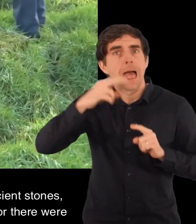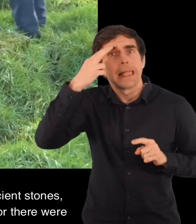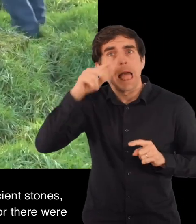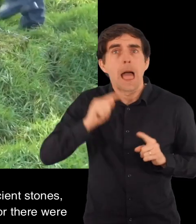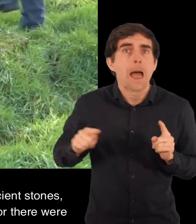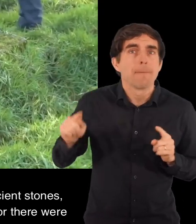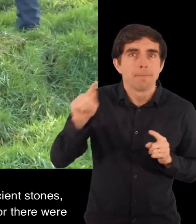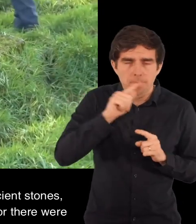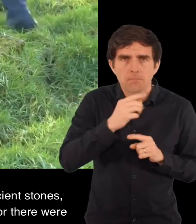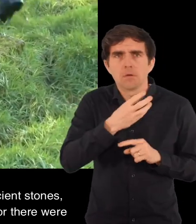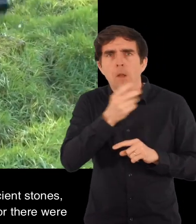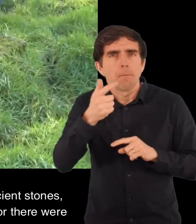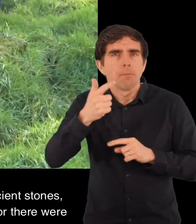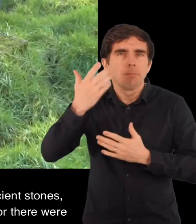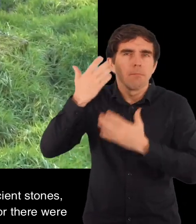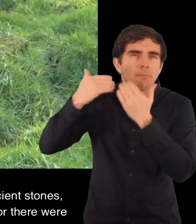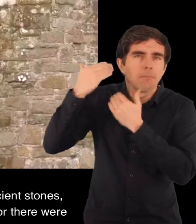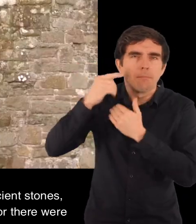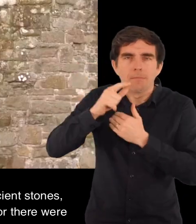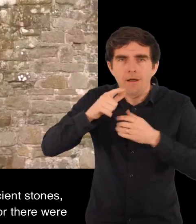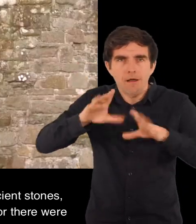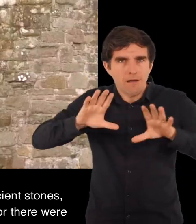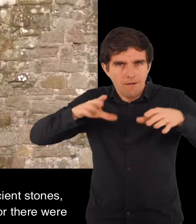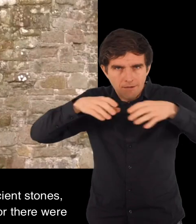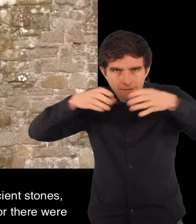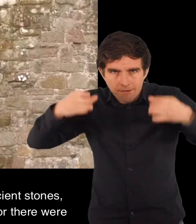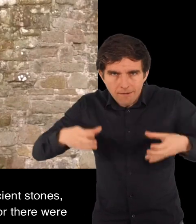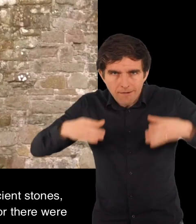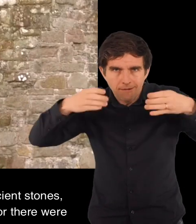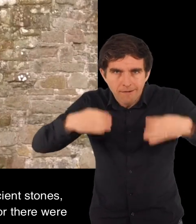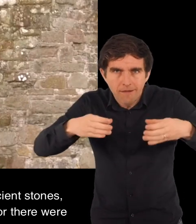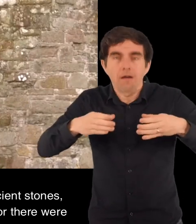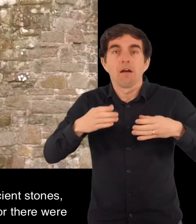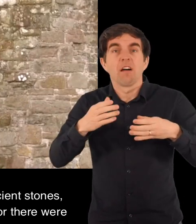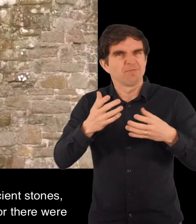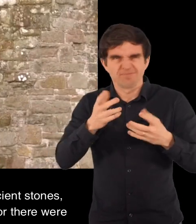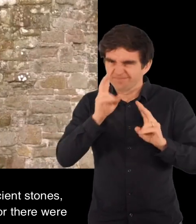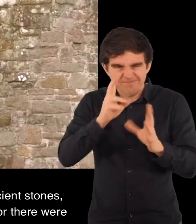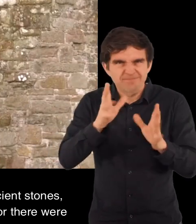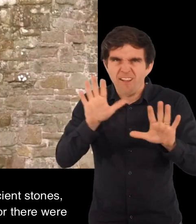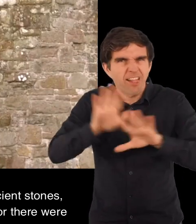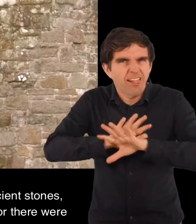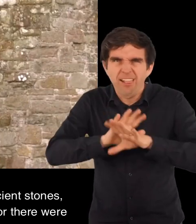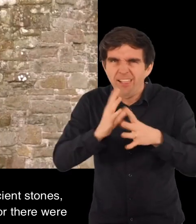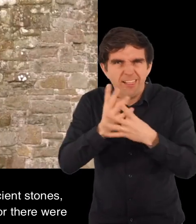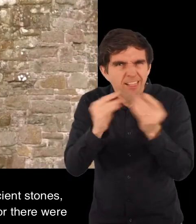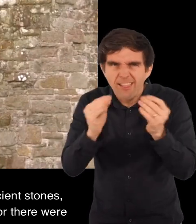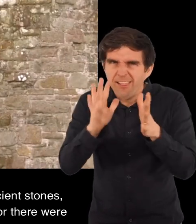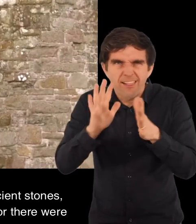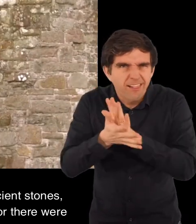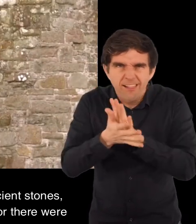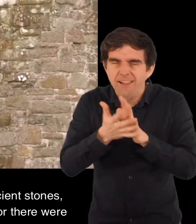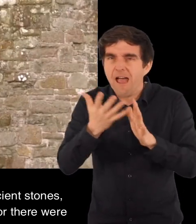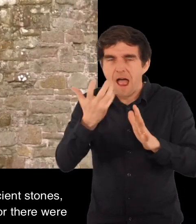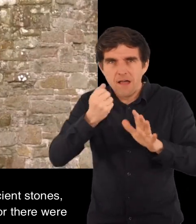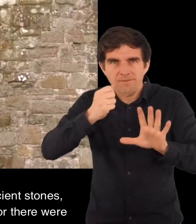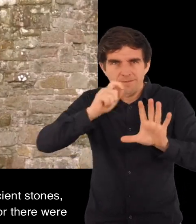within the parish. Some of the ancient stones, headstones, are no longer visible or there were